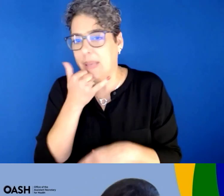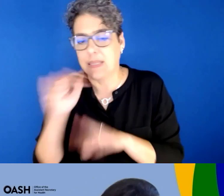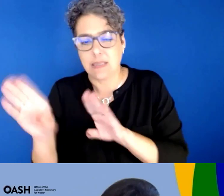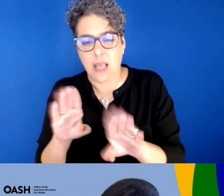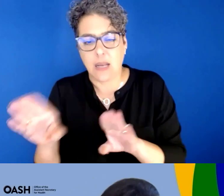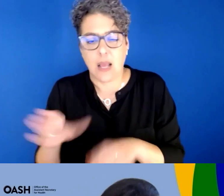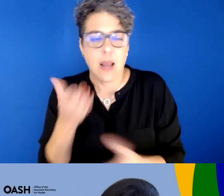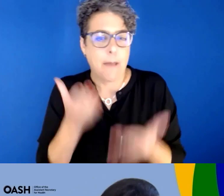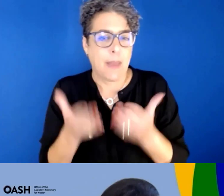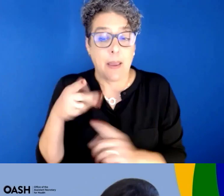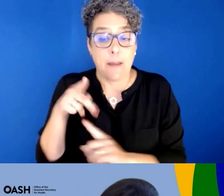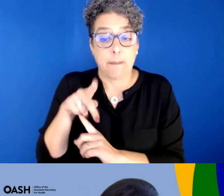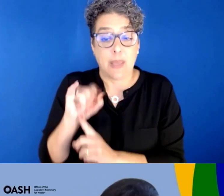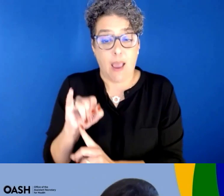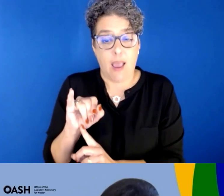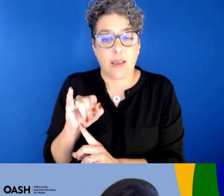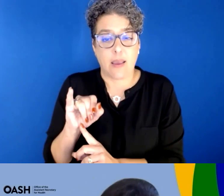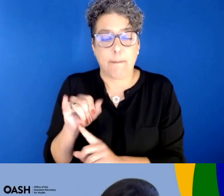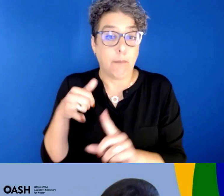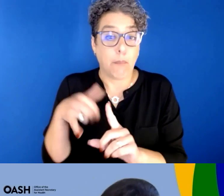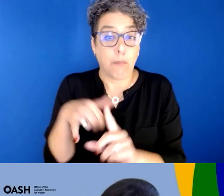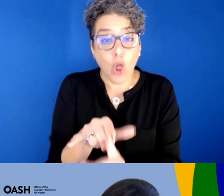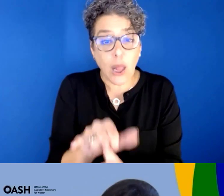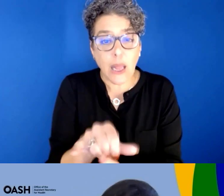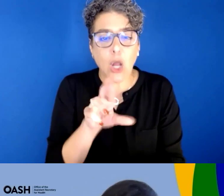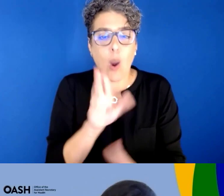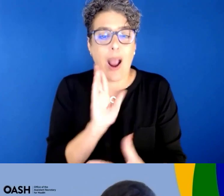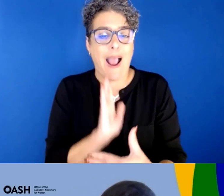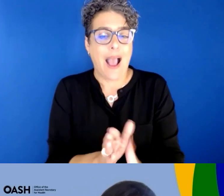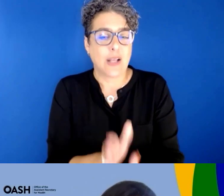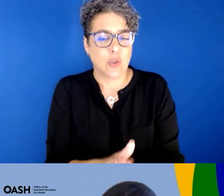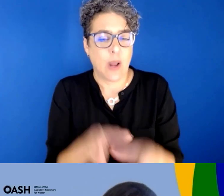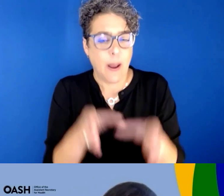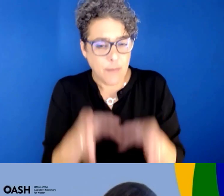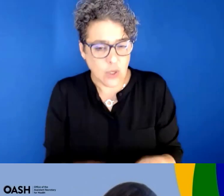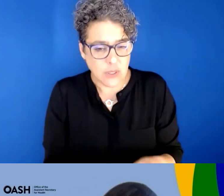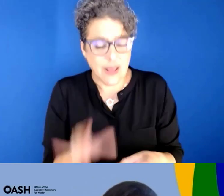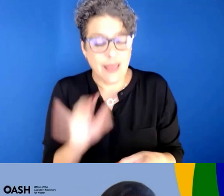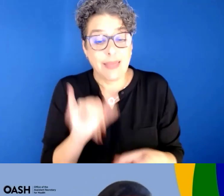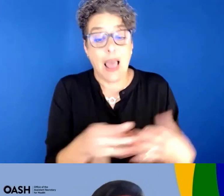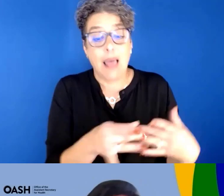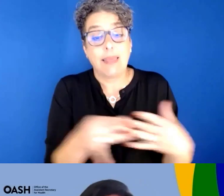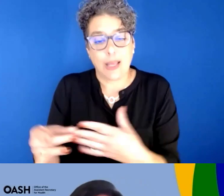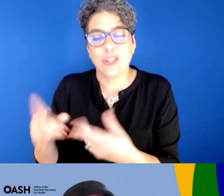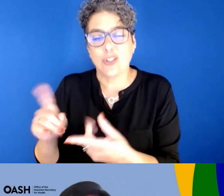who is bullying or harassing individuals and then that could lead to potential research misconduct,